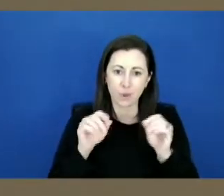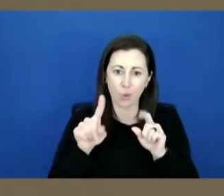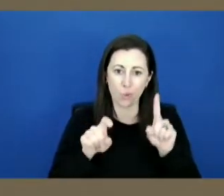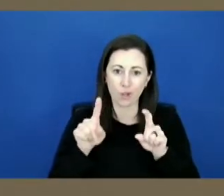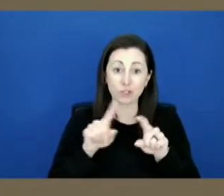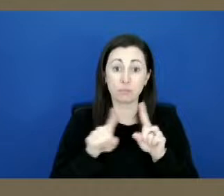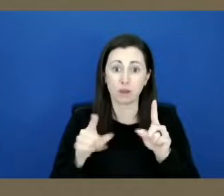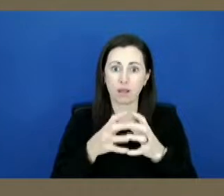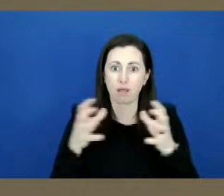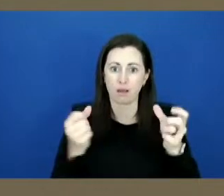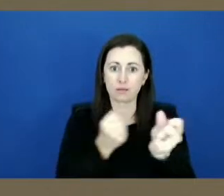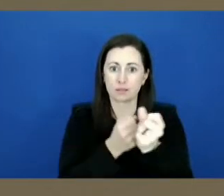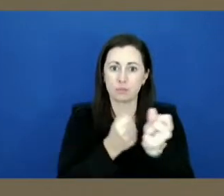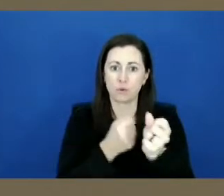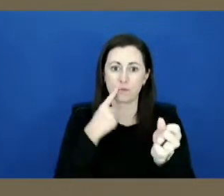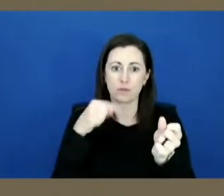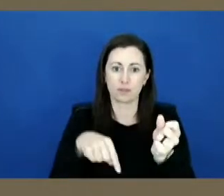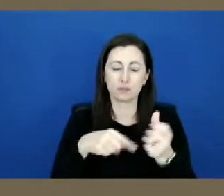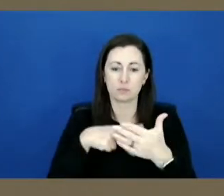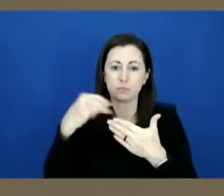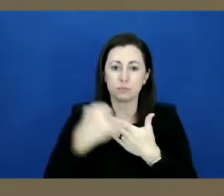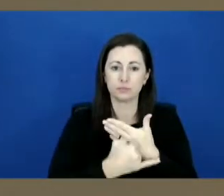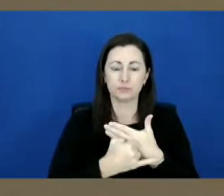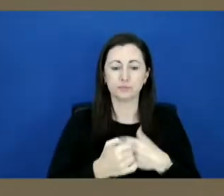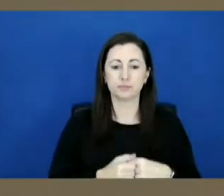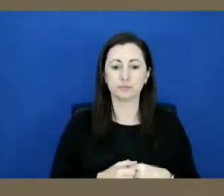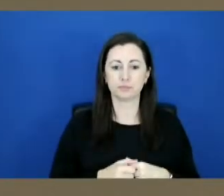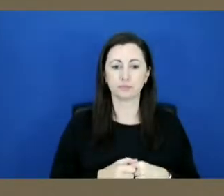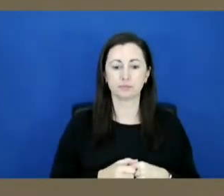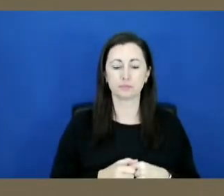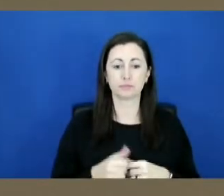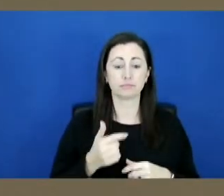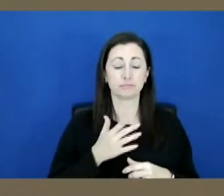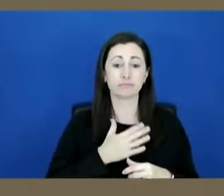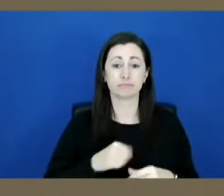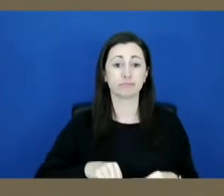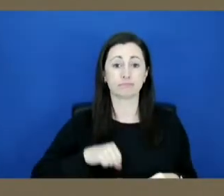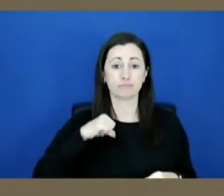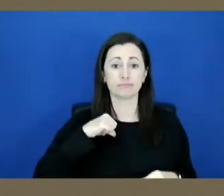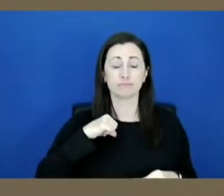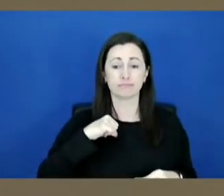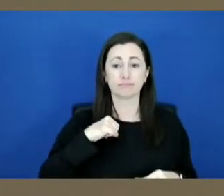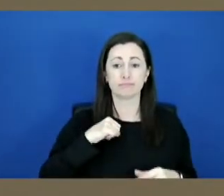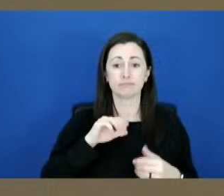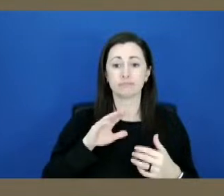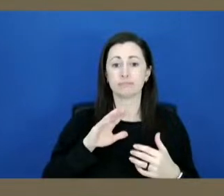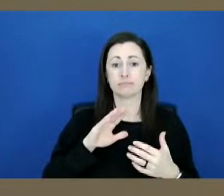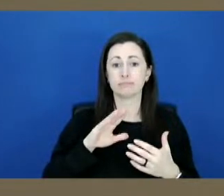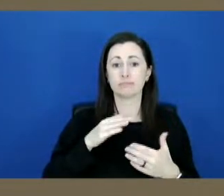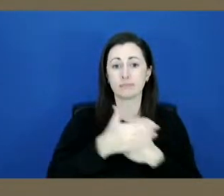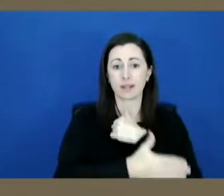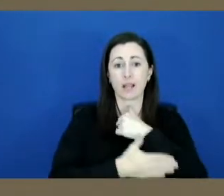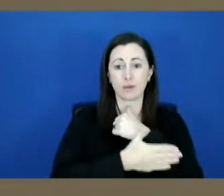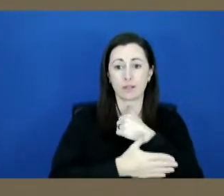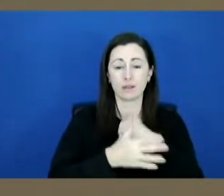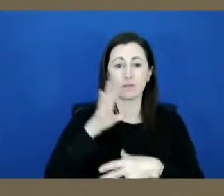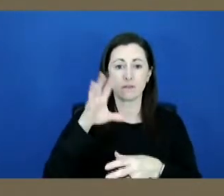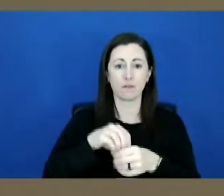THE TRUTH IS I DON'T REALLY